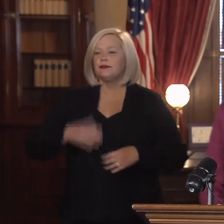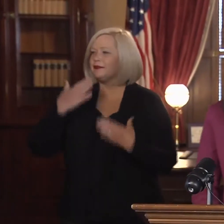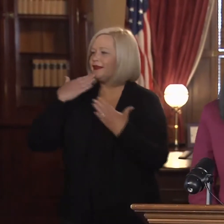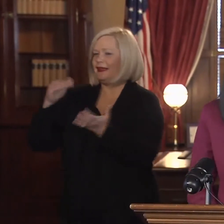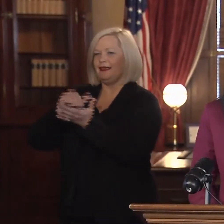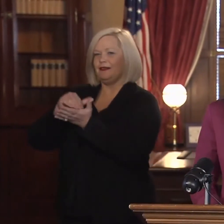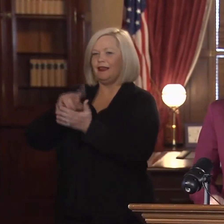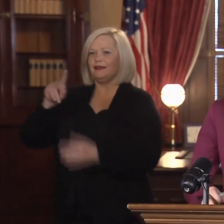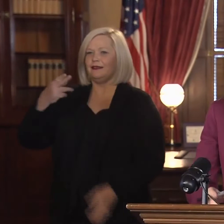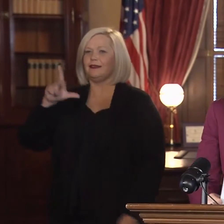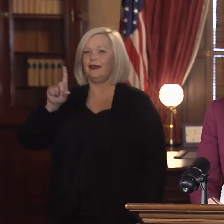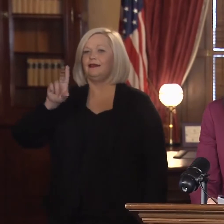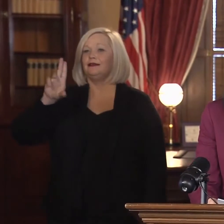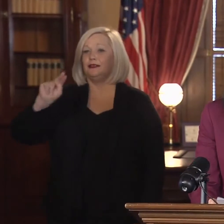ATTORNEY GENERAL DANA NESTLE.